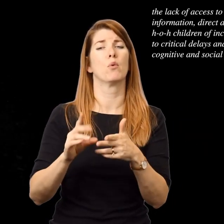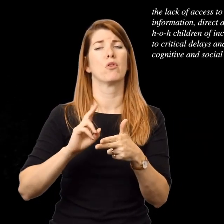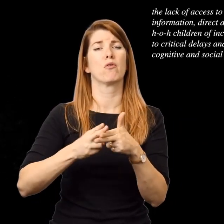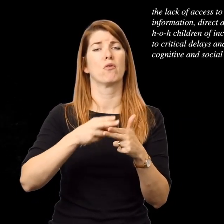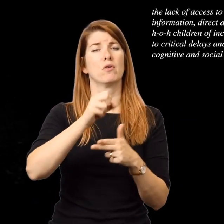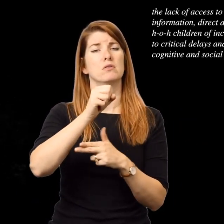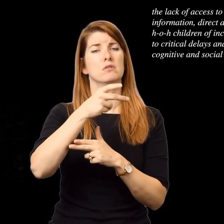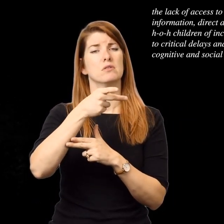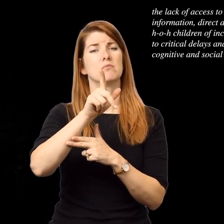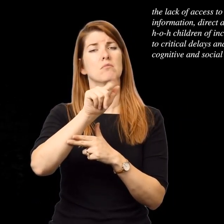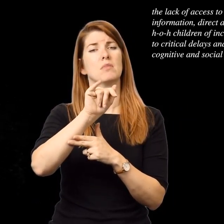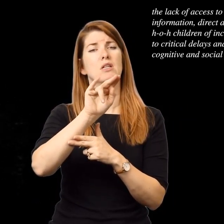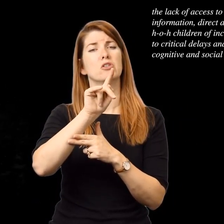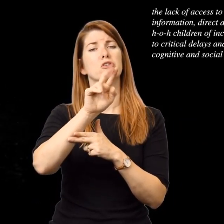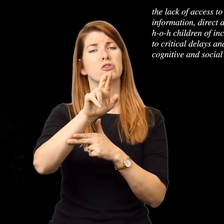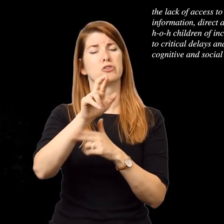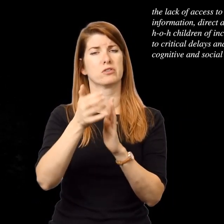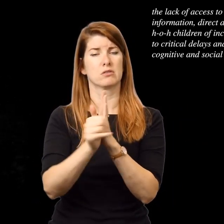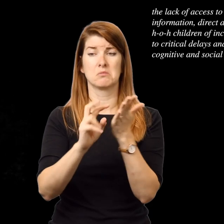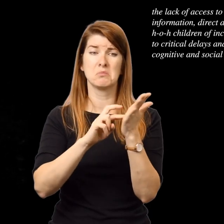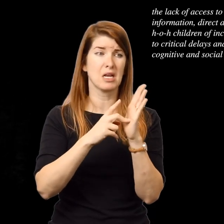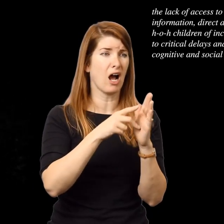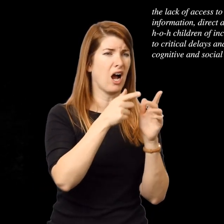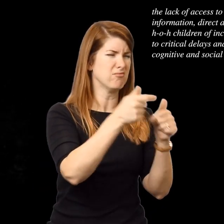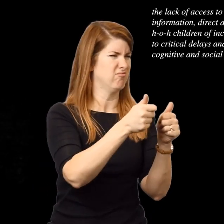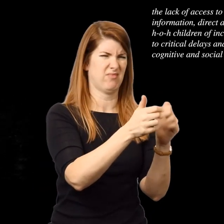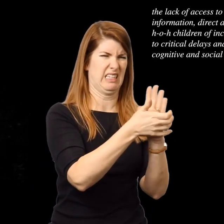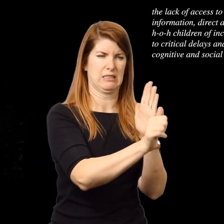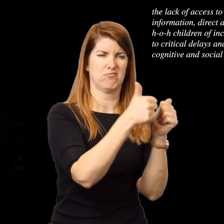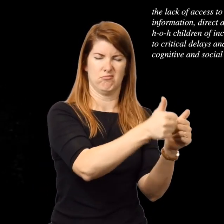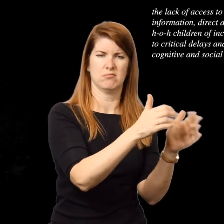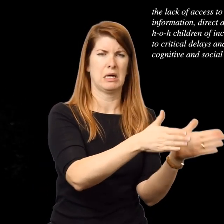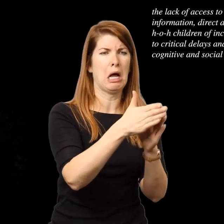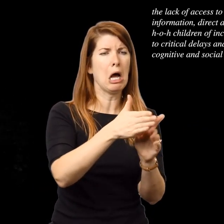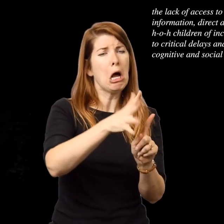that they may be good at this, sort of okay at this, no good at this, they don't know this